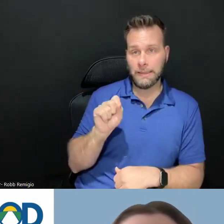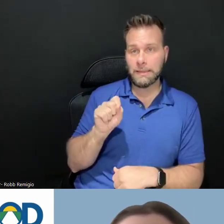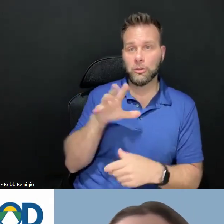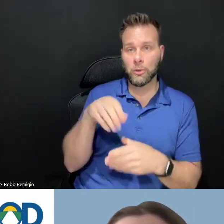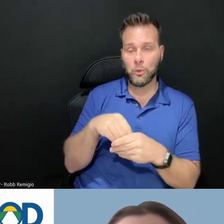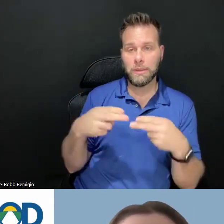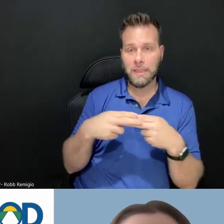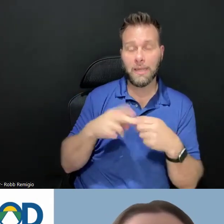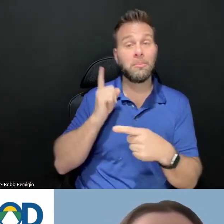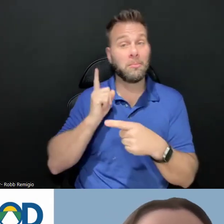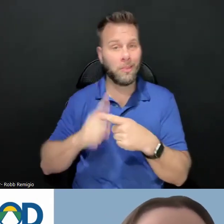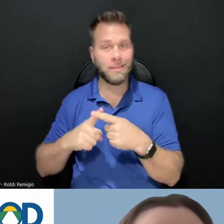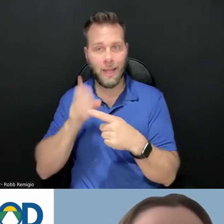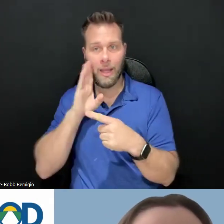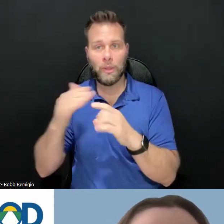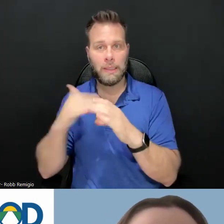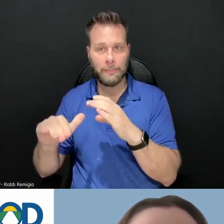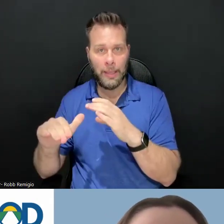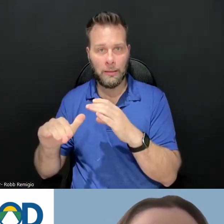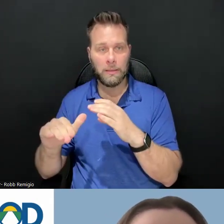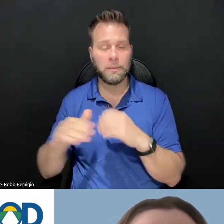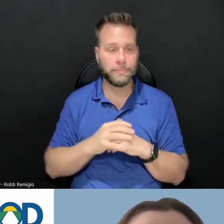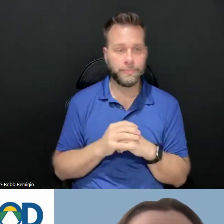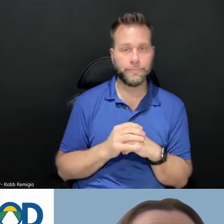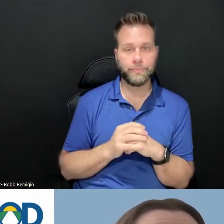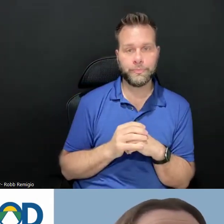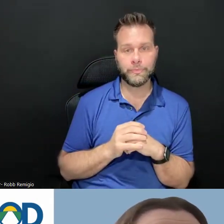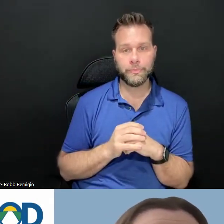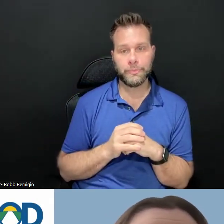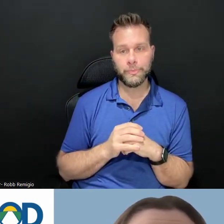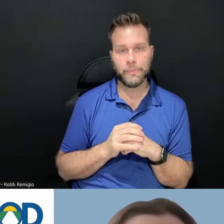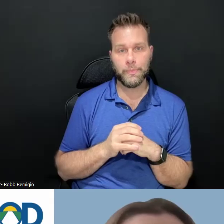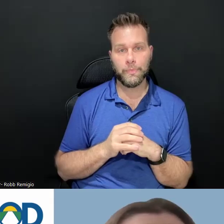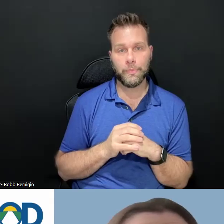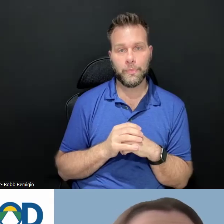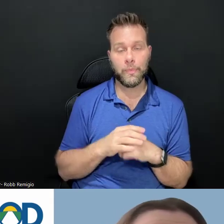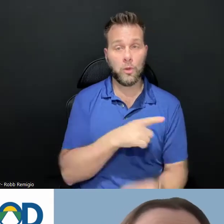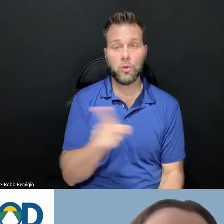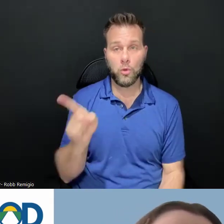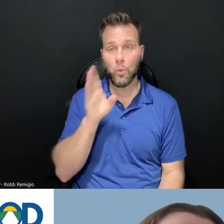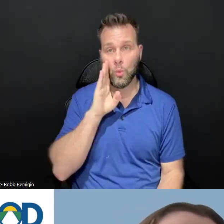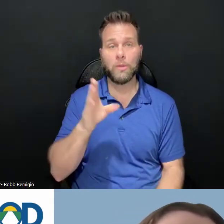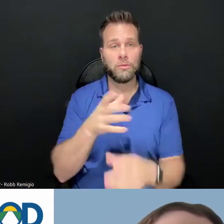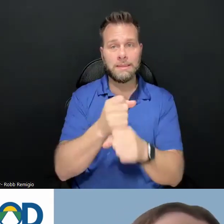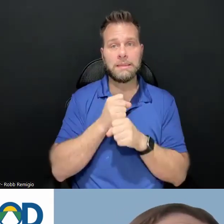The links are in the slide slides and I'll share it in the follow-up e-mails also. But you will get a survey also